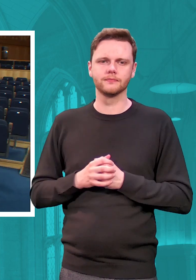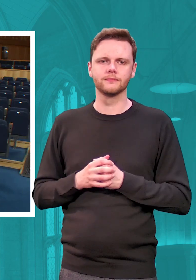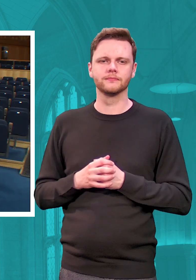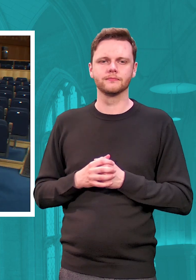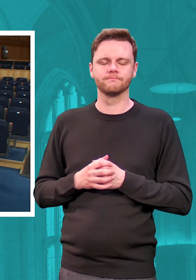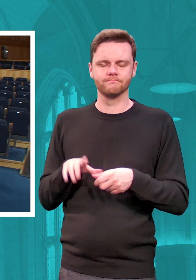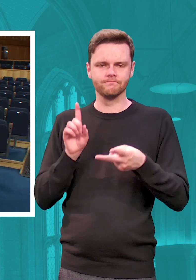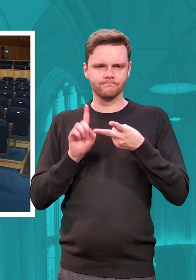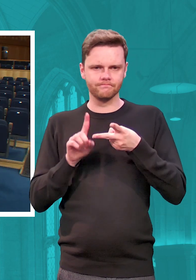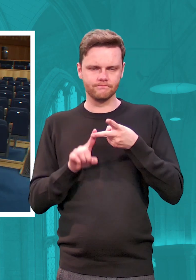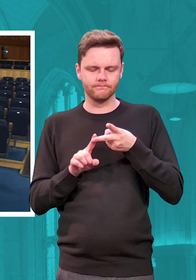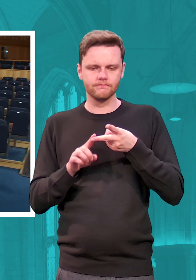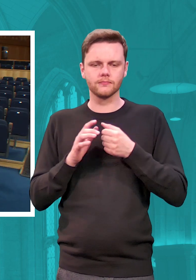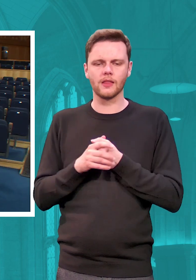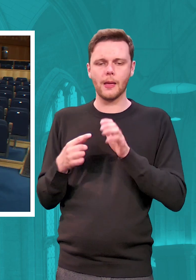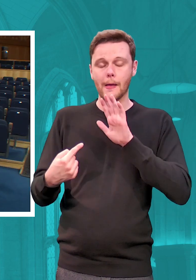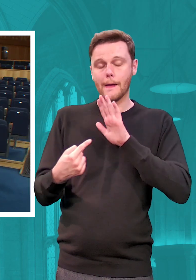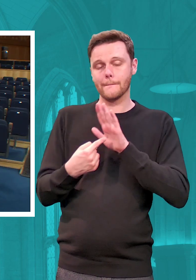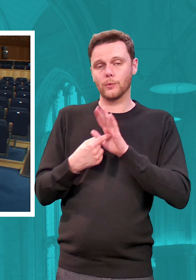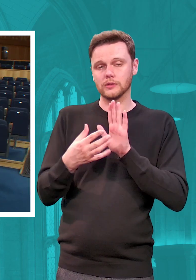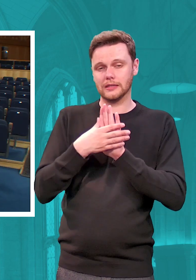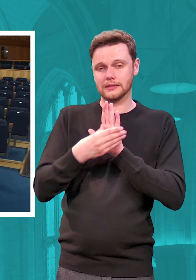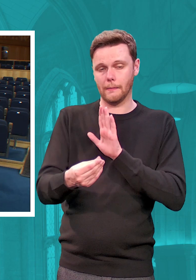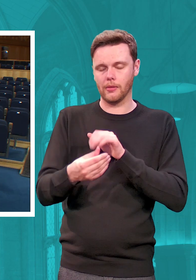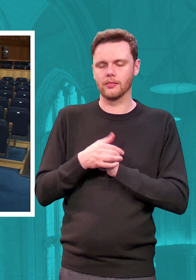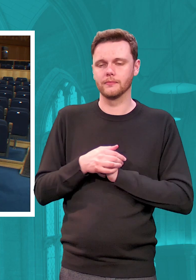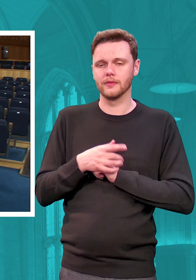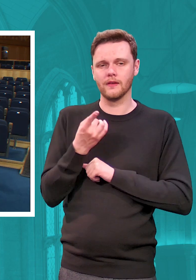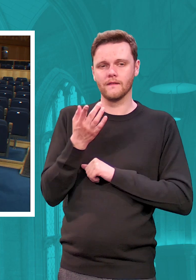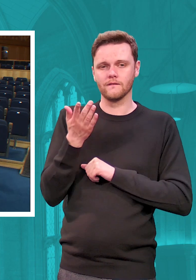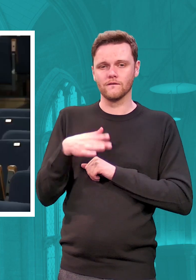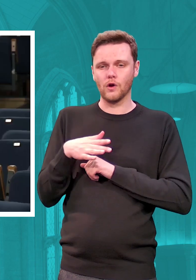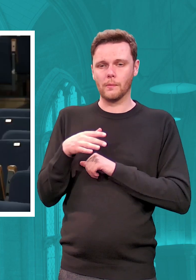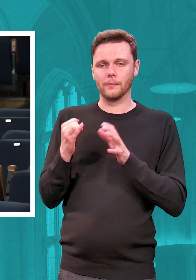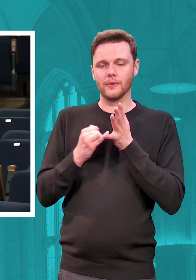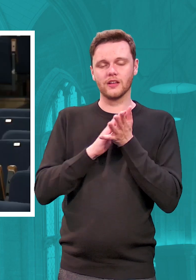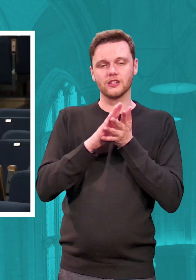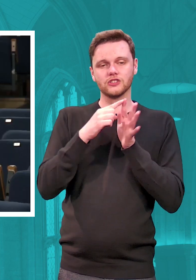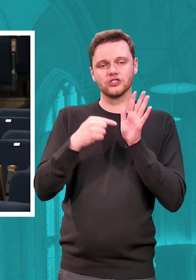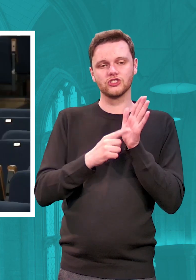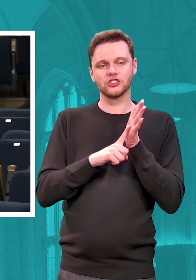The second important example comes from Shetland. Shetland is now part